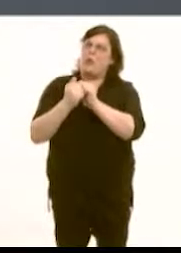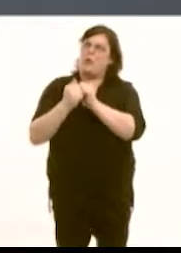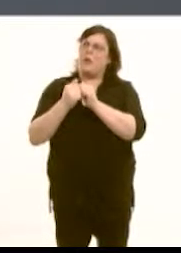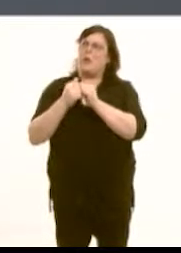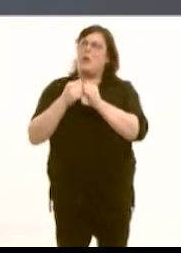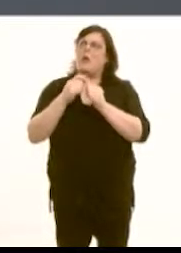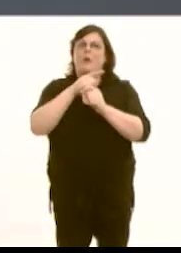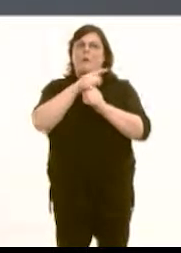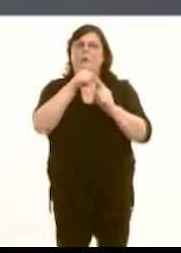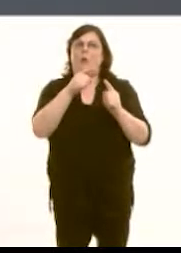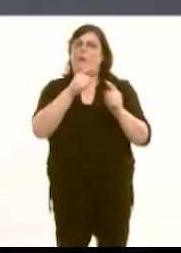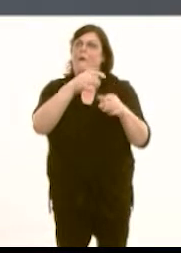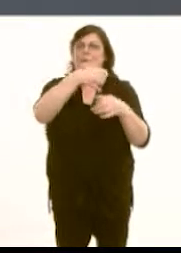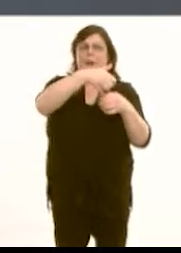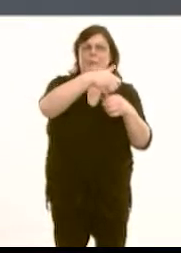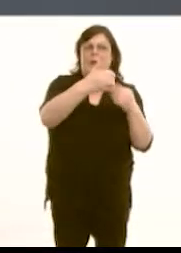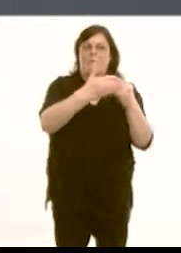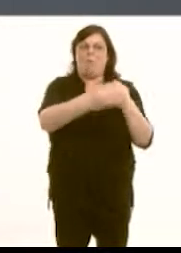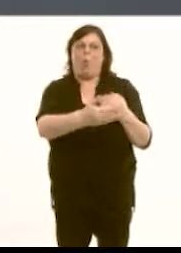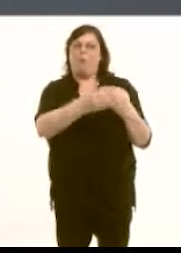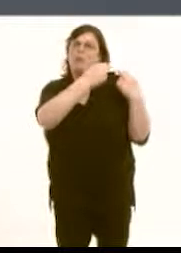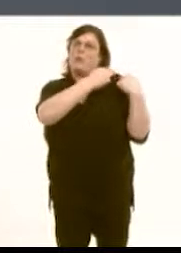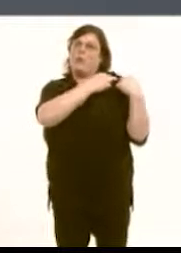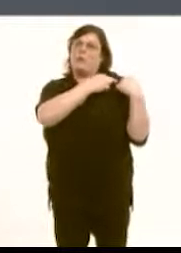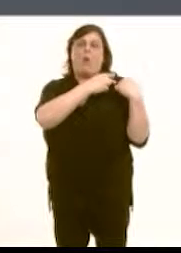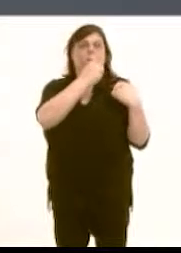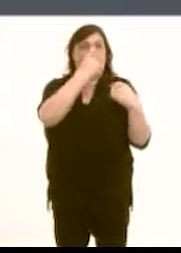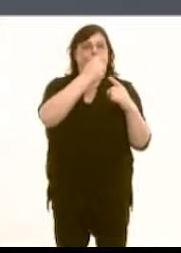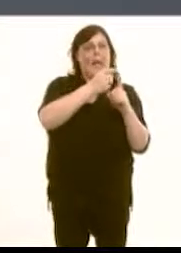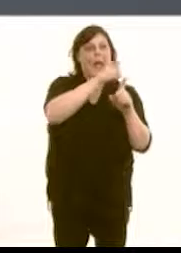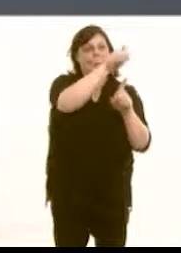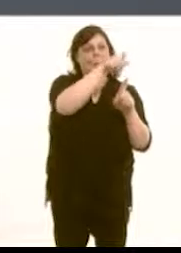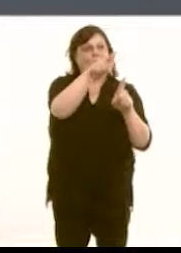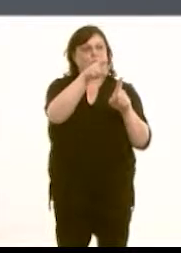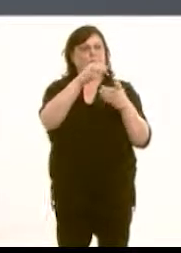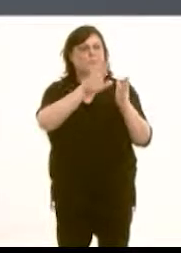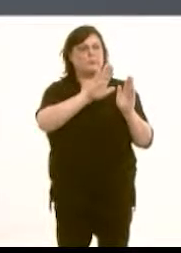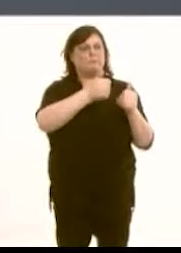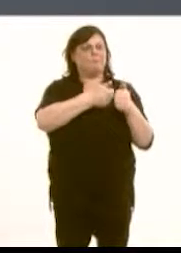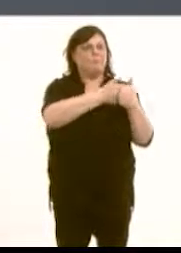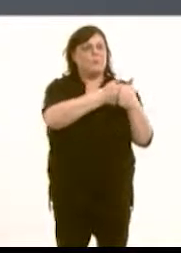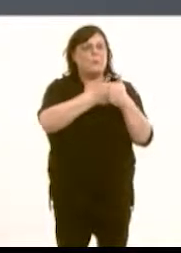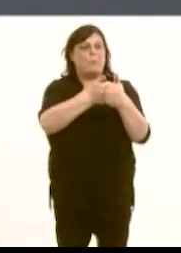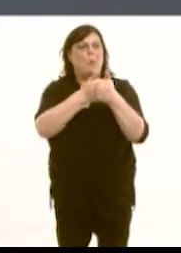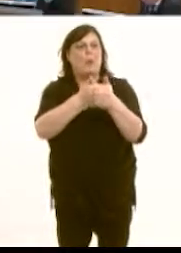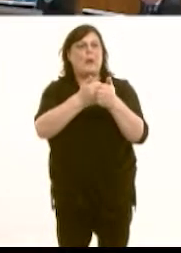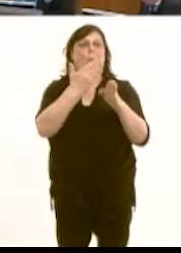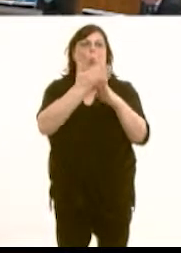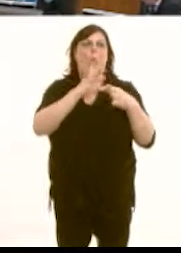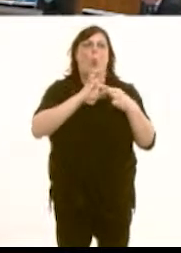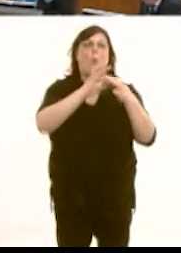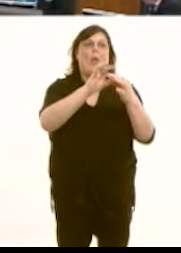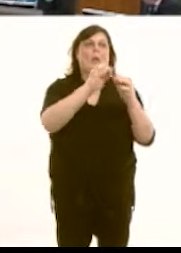to provide patient treatment once theyíre integrated with GPs and hospitals? Carwyn Jones: Well, there are great opportunities.